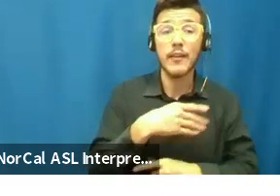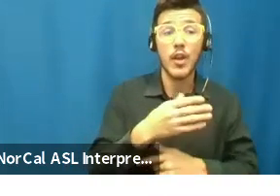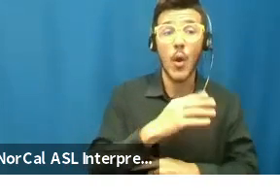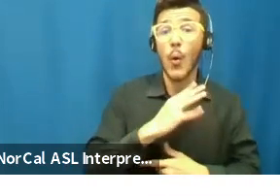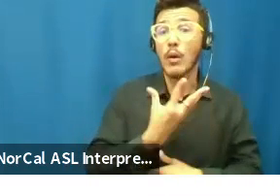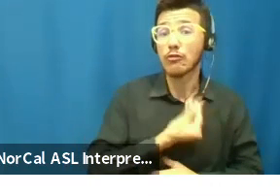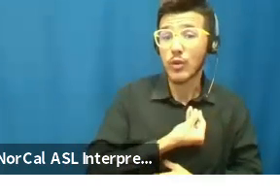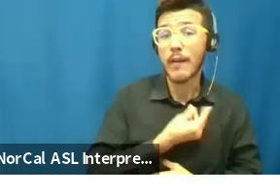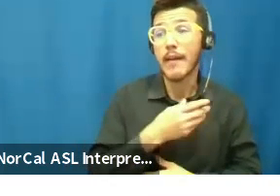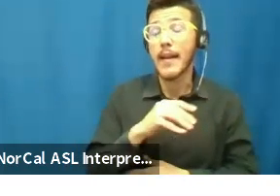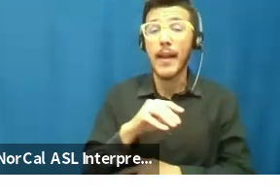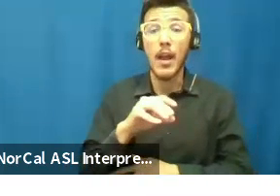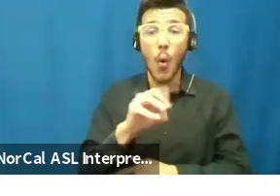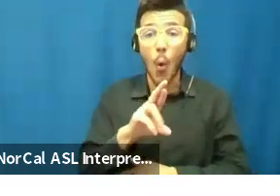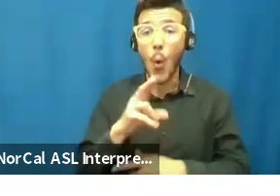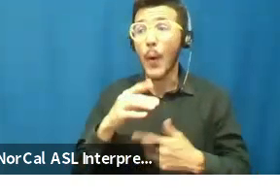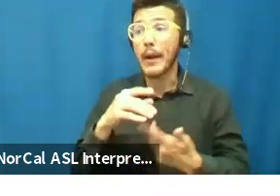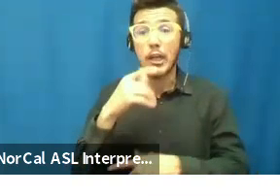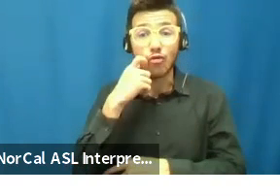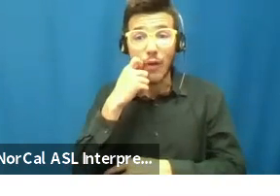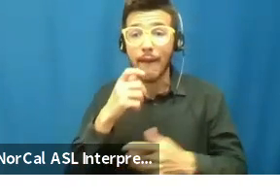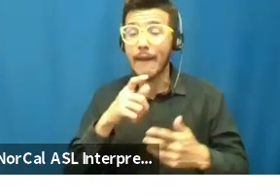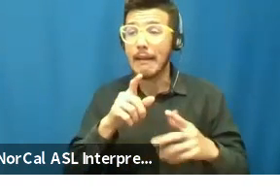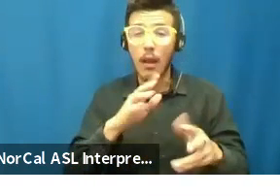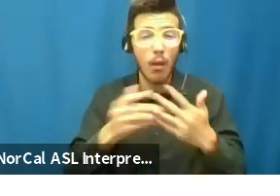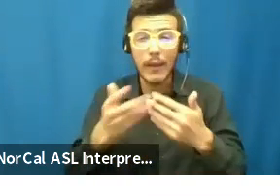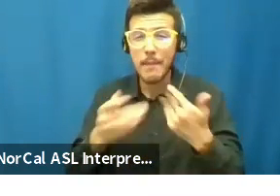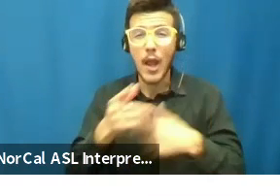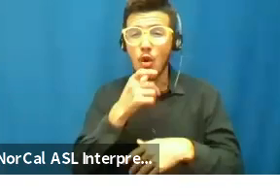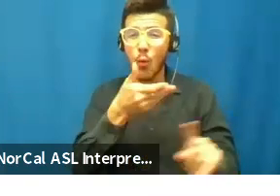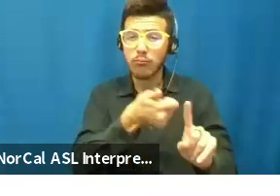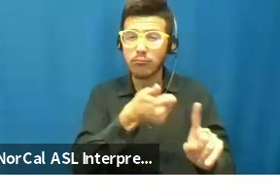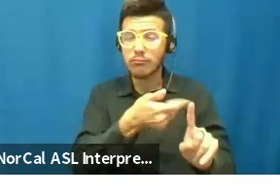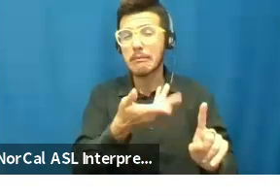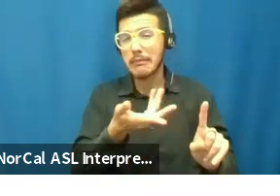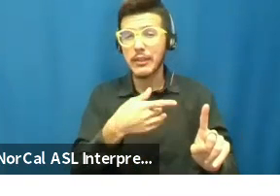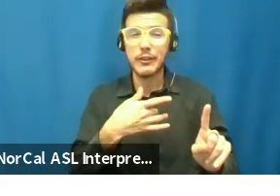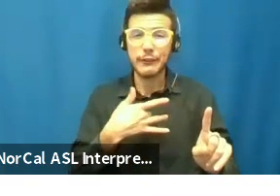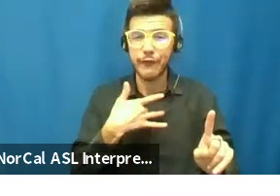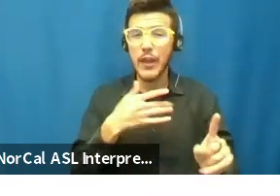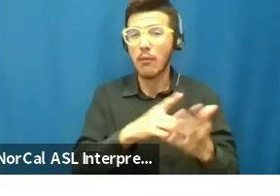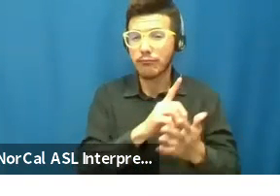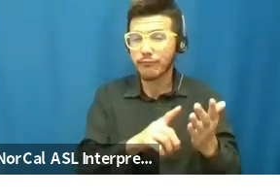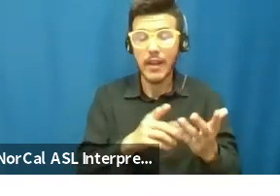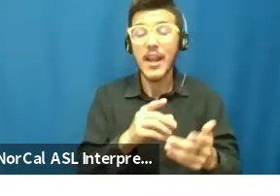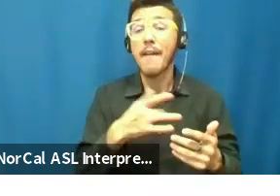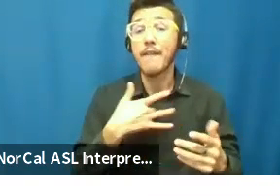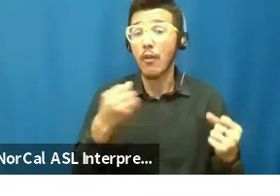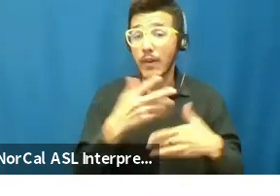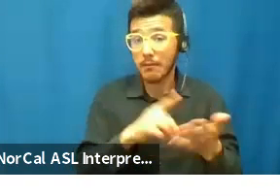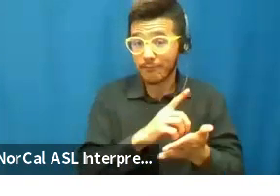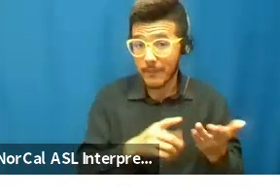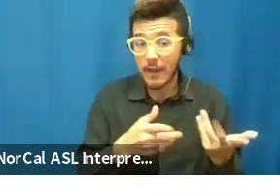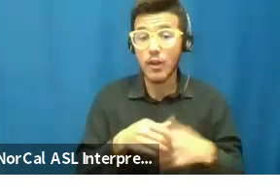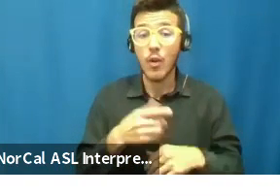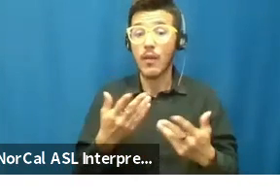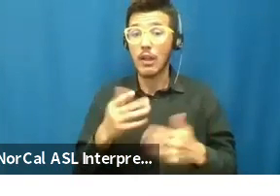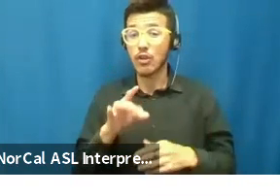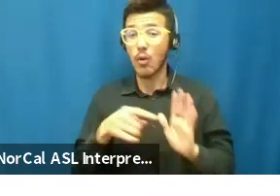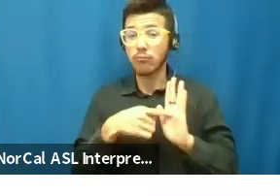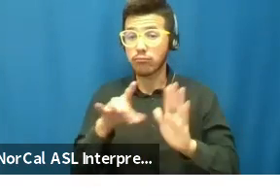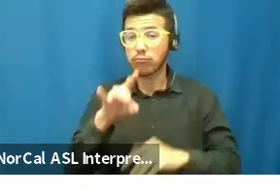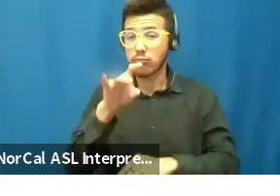or disability status. But I give the example, at the beginning of the COVID 19 pandemic,